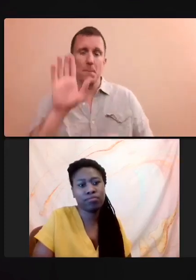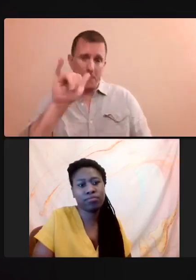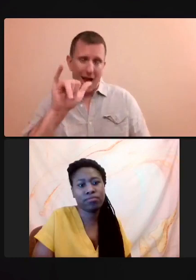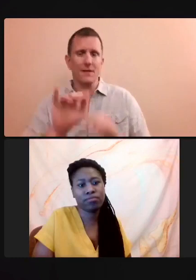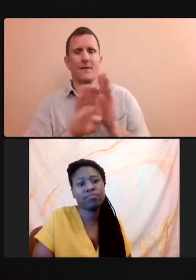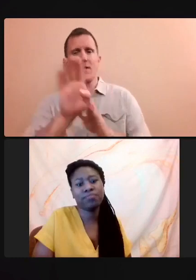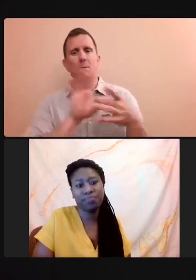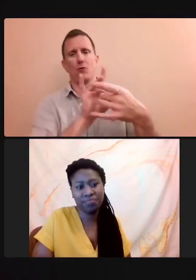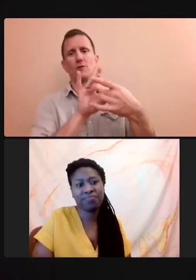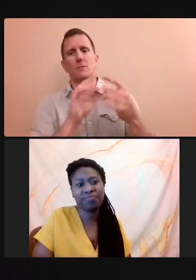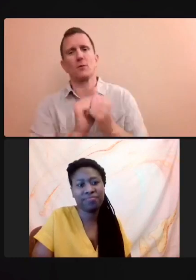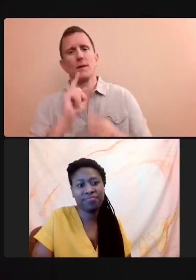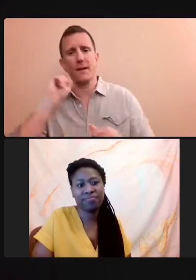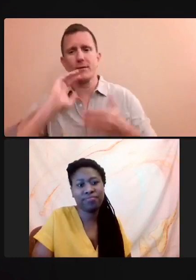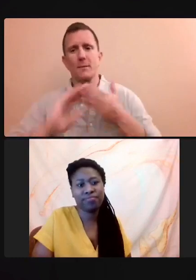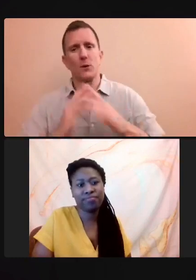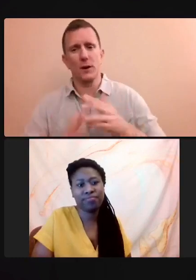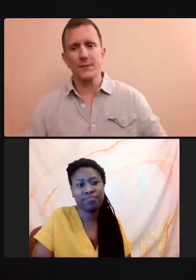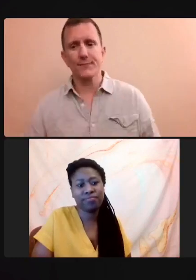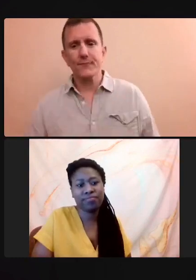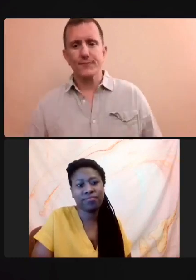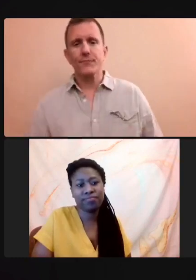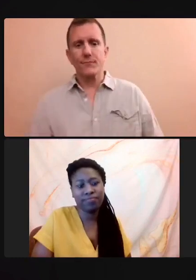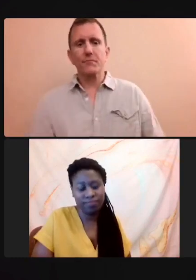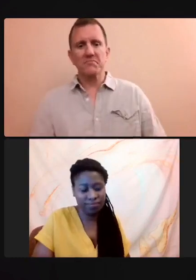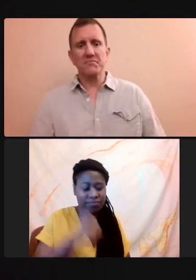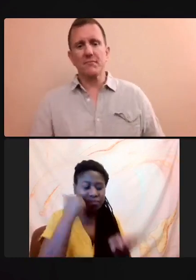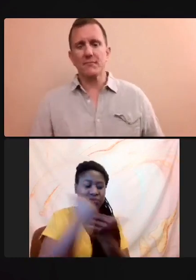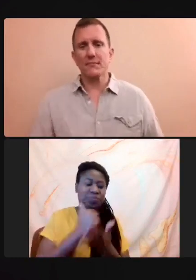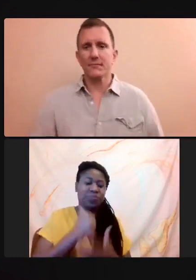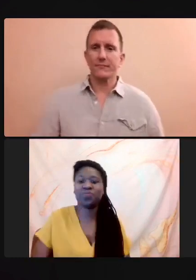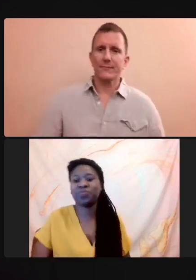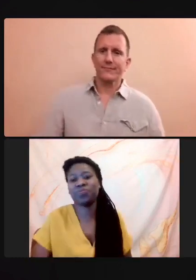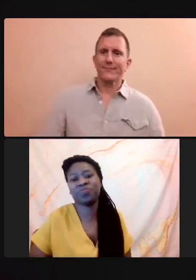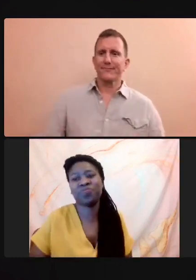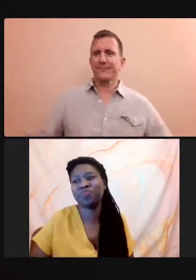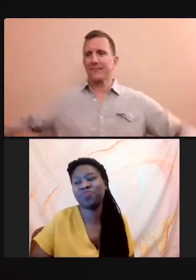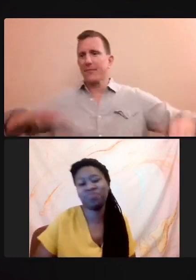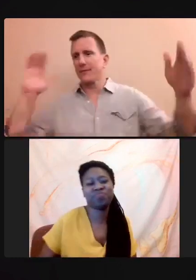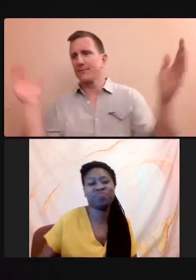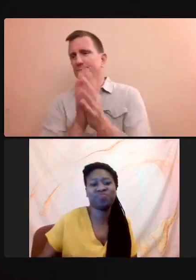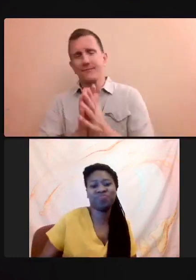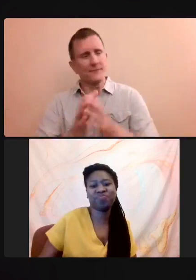So I think that it's really important for hearing people to take a moment to do some self-reflection and see what